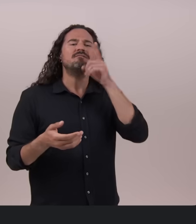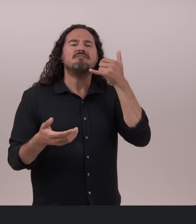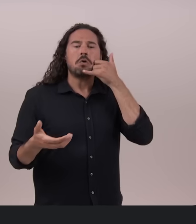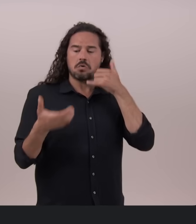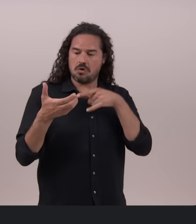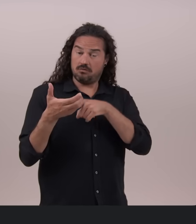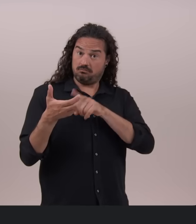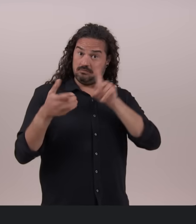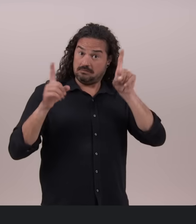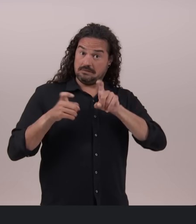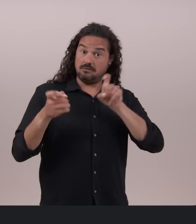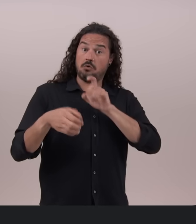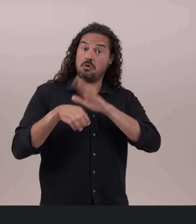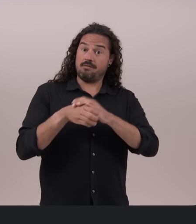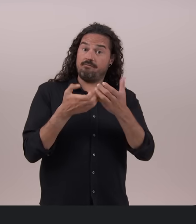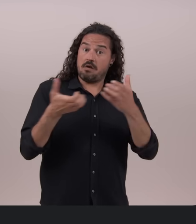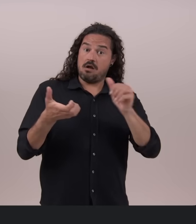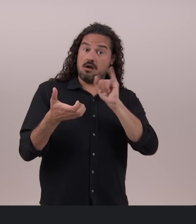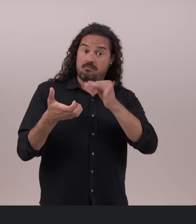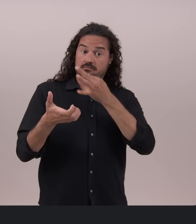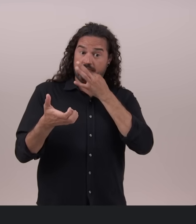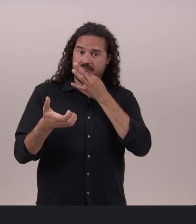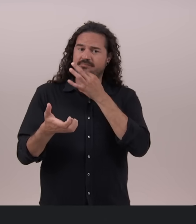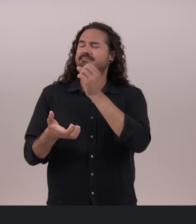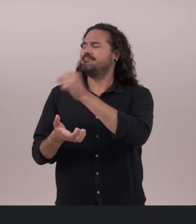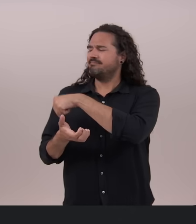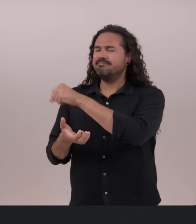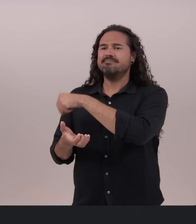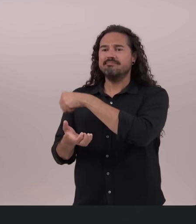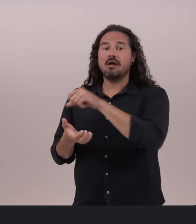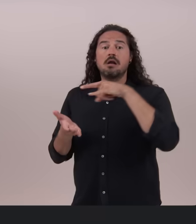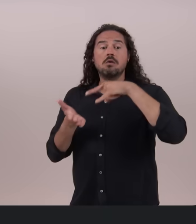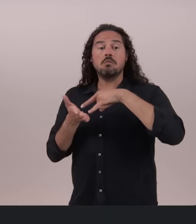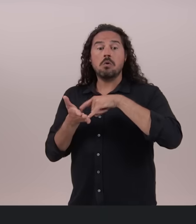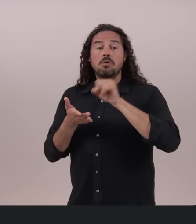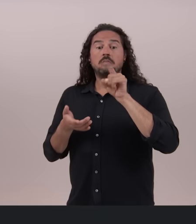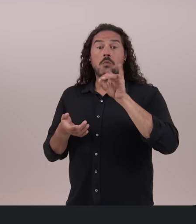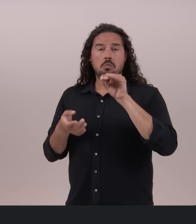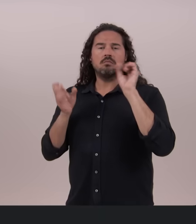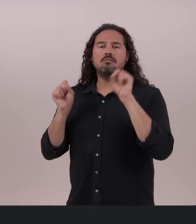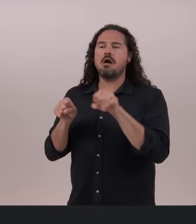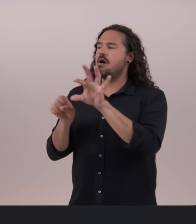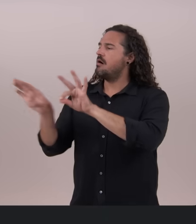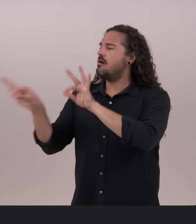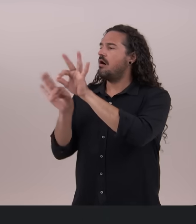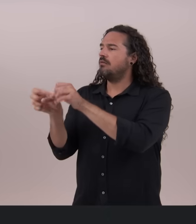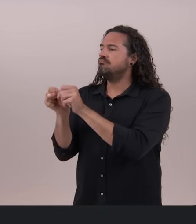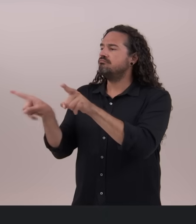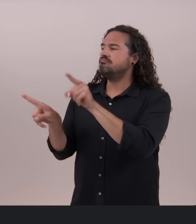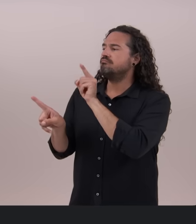I agree. And in Android Studio, I can deploy to a number of real Android devices